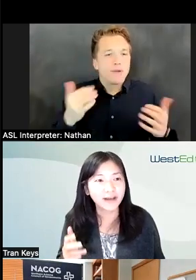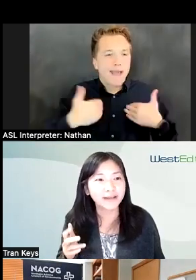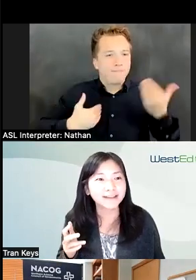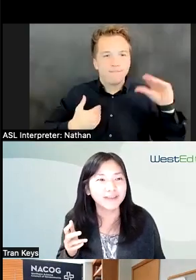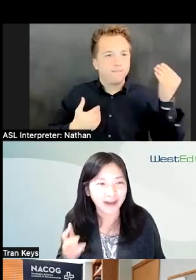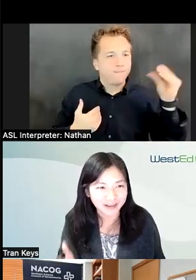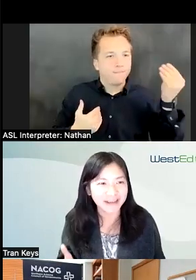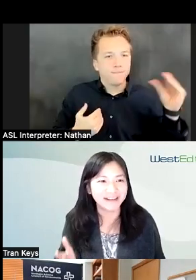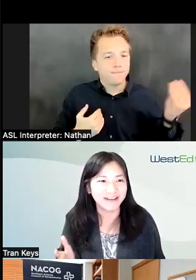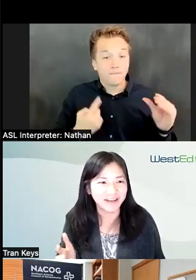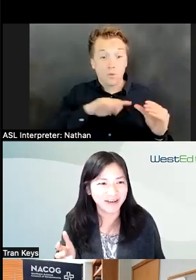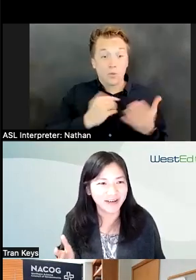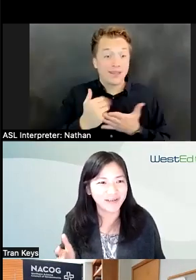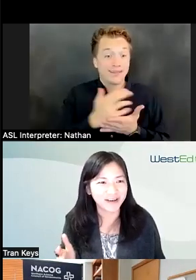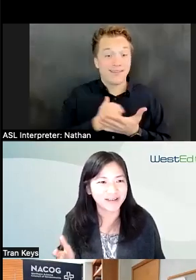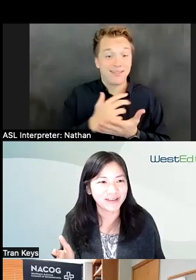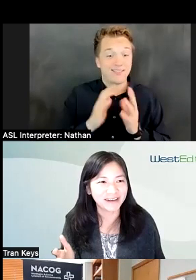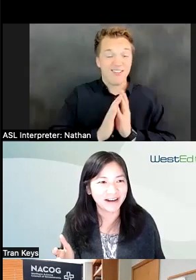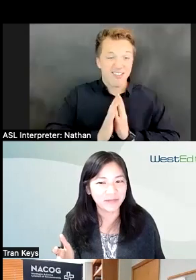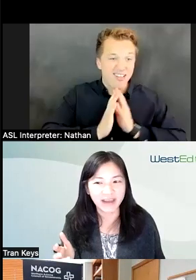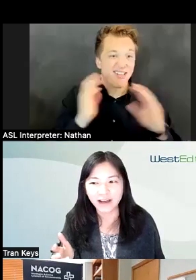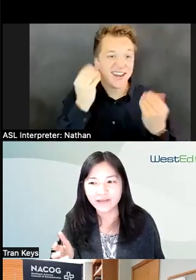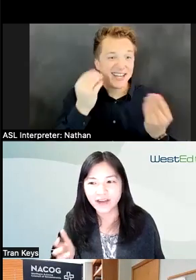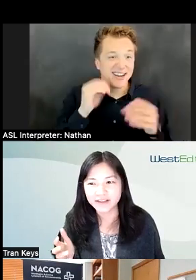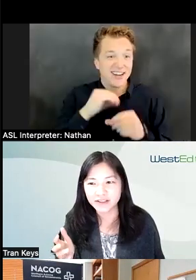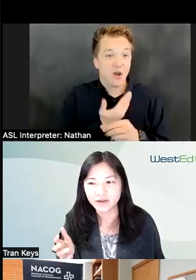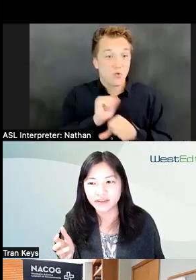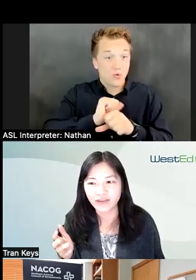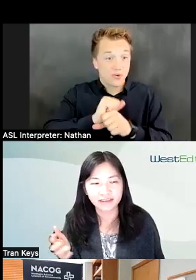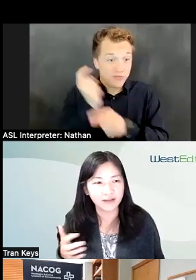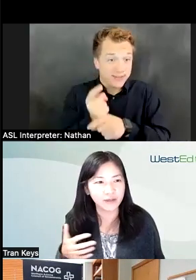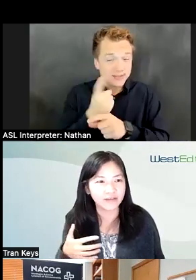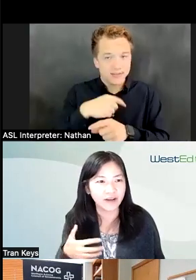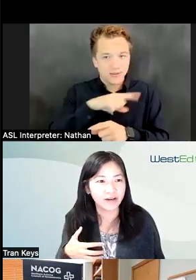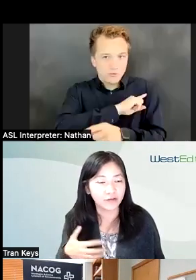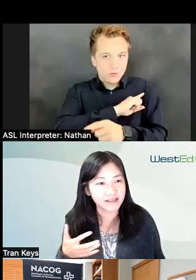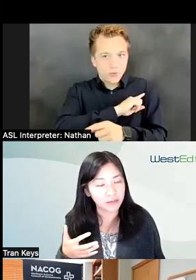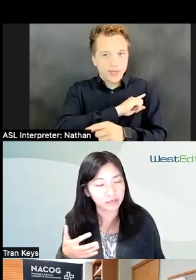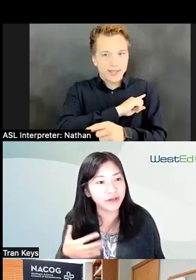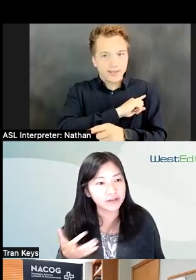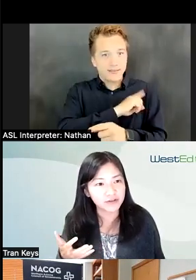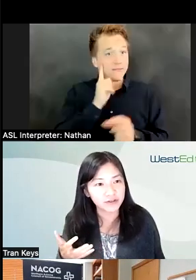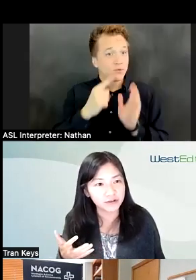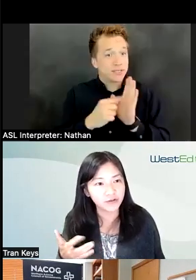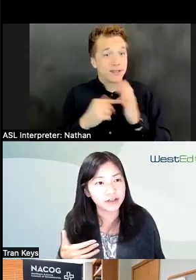We collect a lot of data in our work, don't we? And a lot of it has to do with the fact that we have, for example, funders who fund our